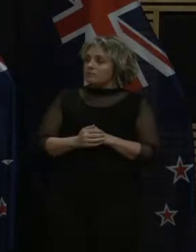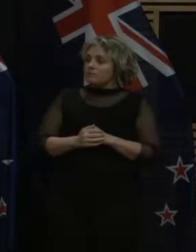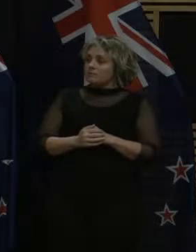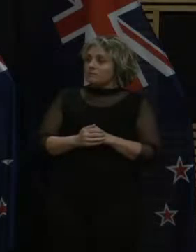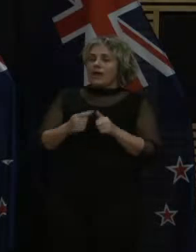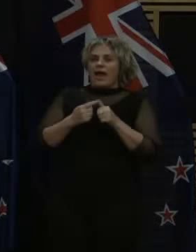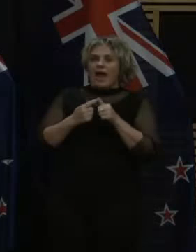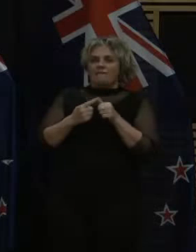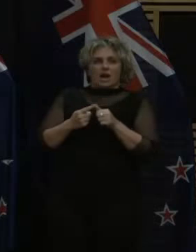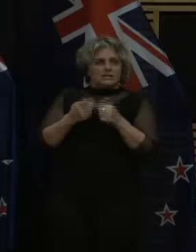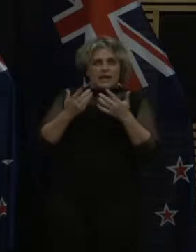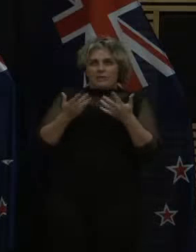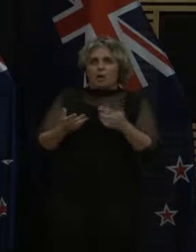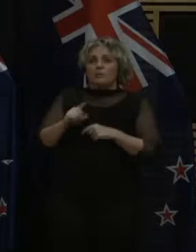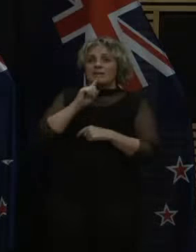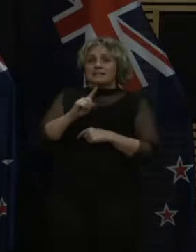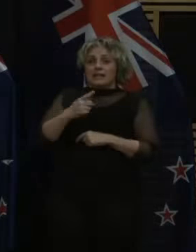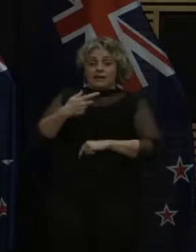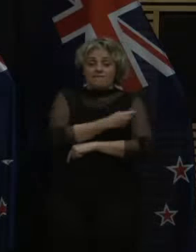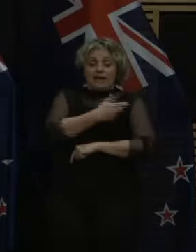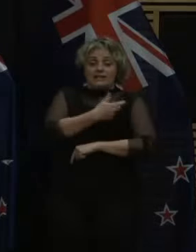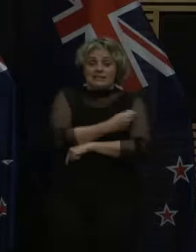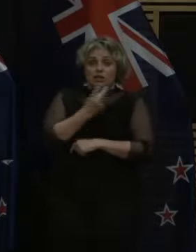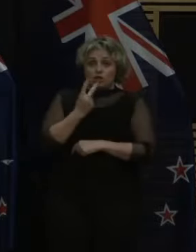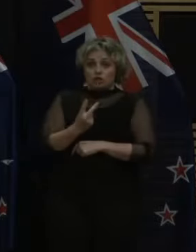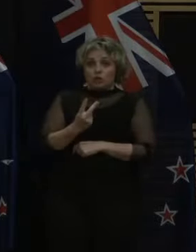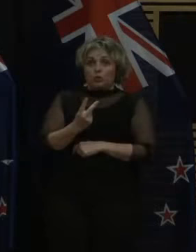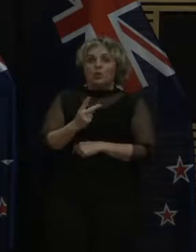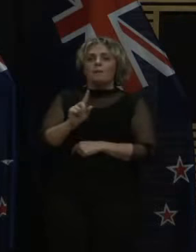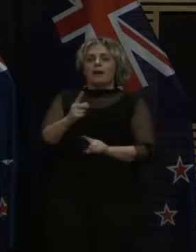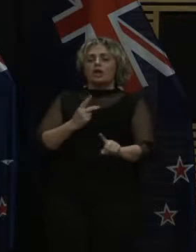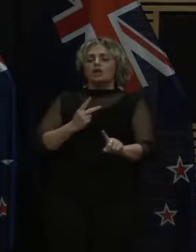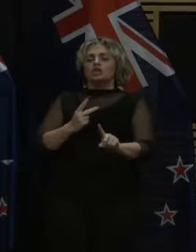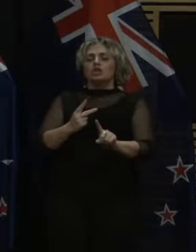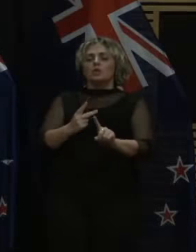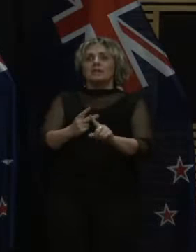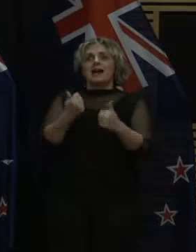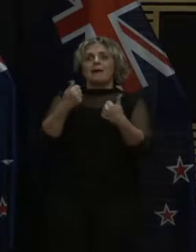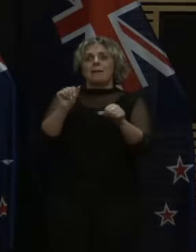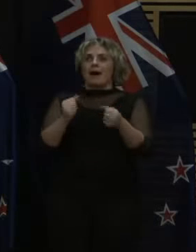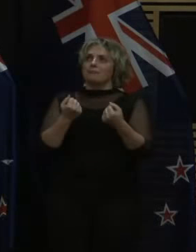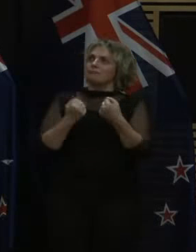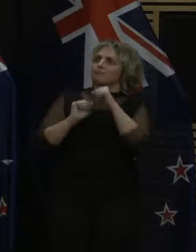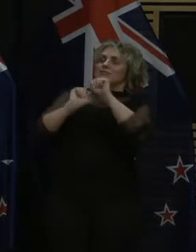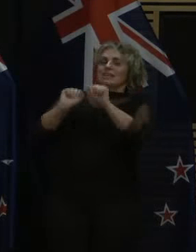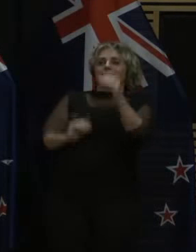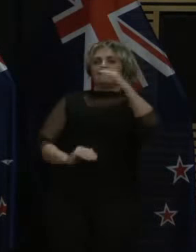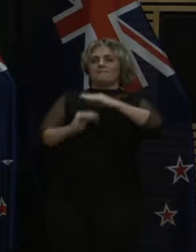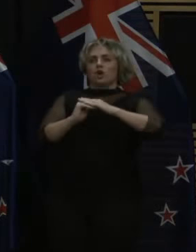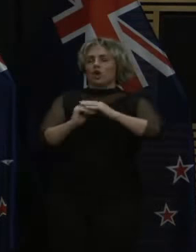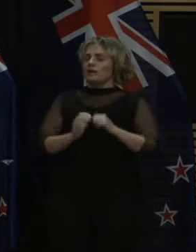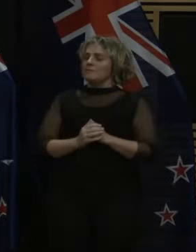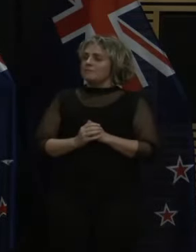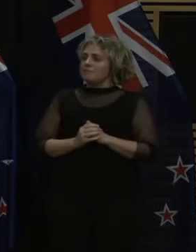through at the moment and it's a good example.